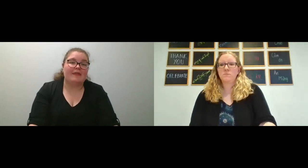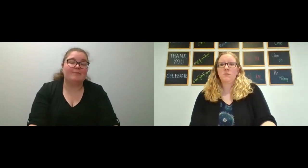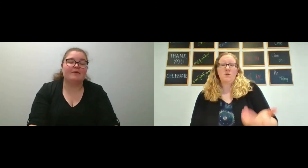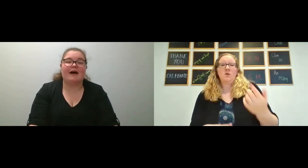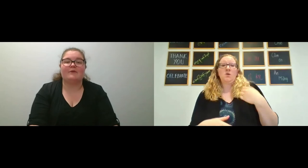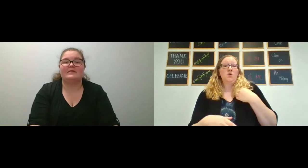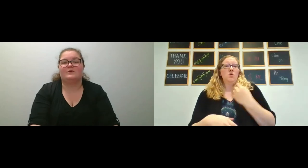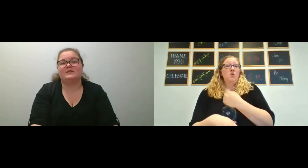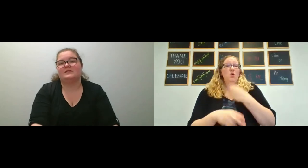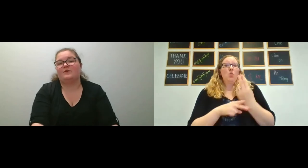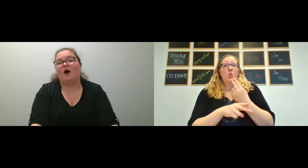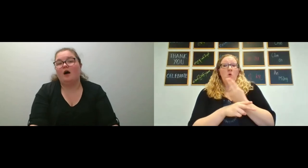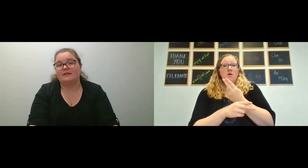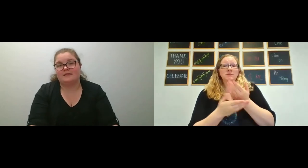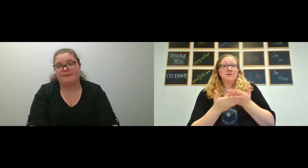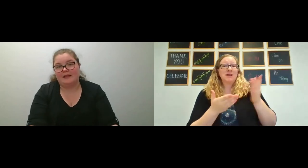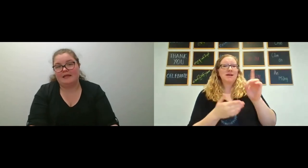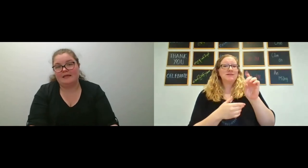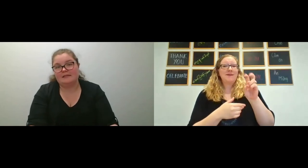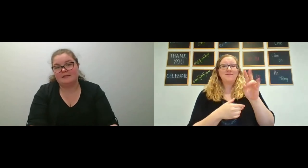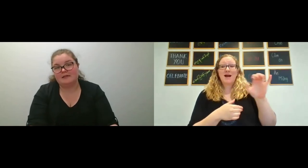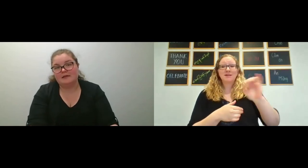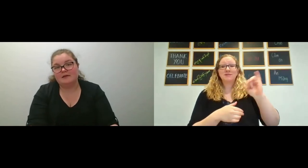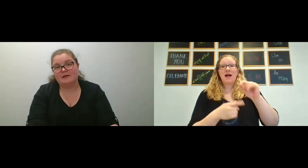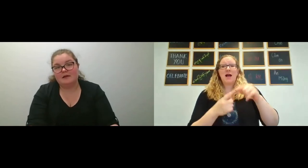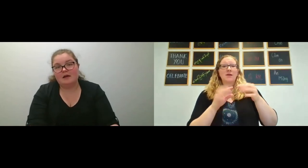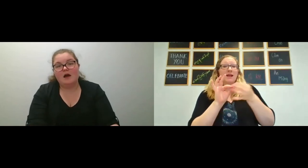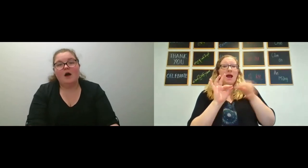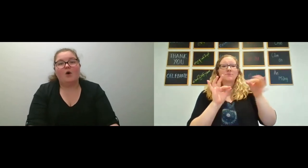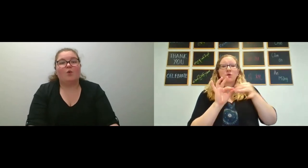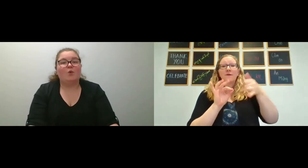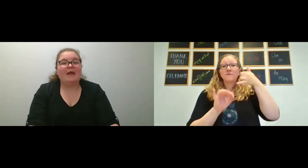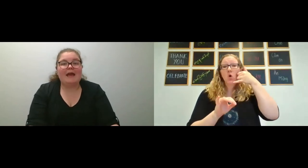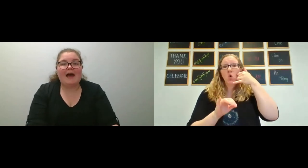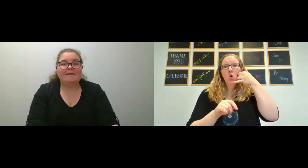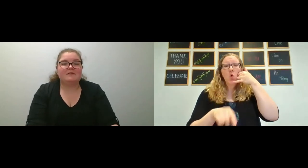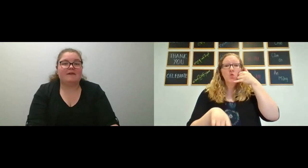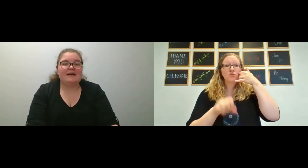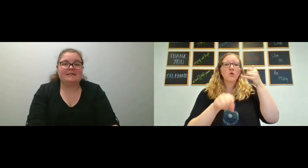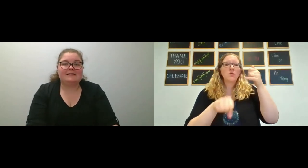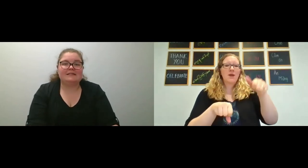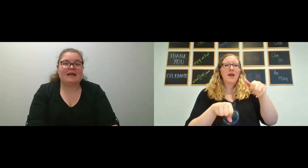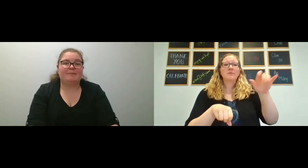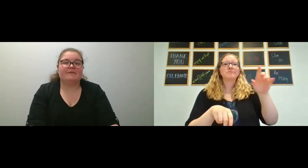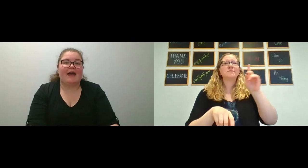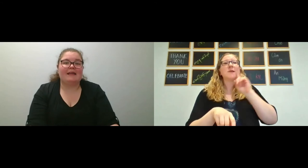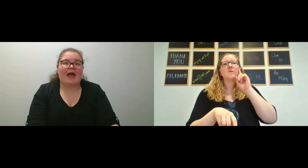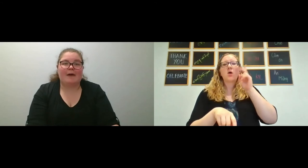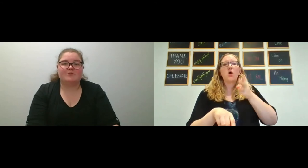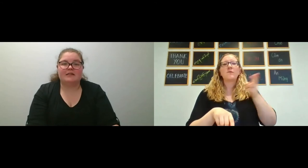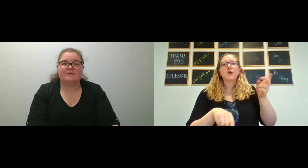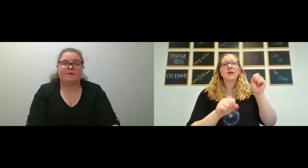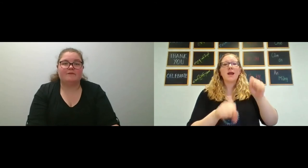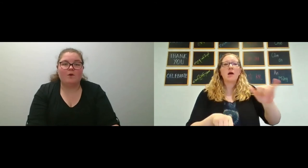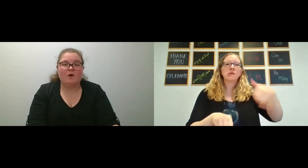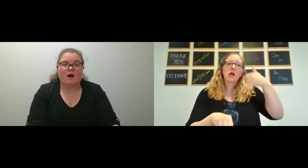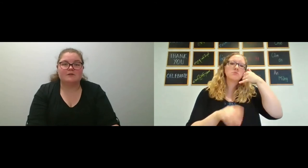They provide resources for all disabilities. We have devices that provide captionings for phone calls